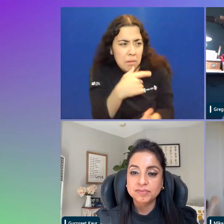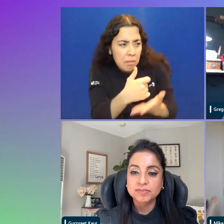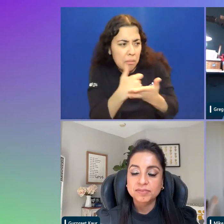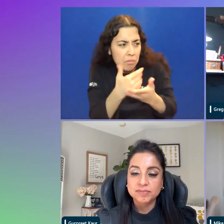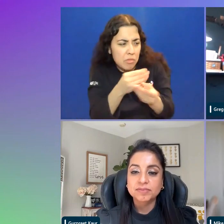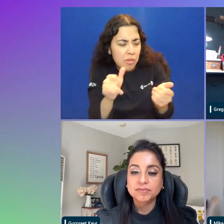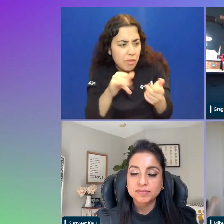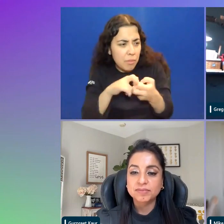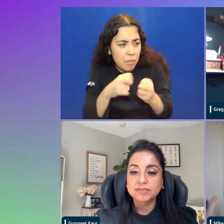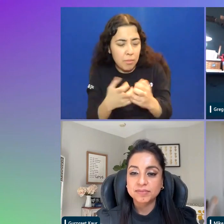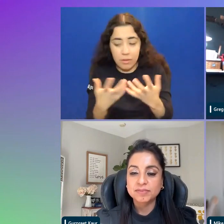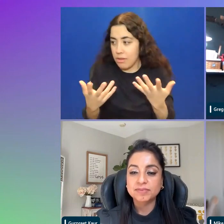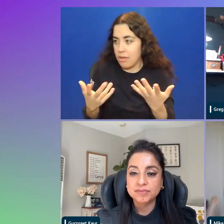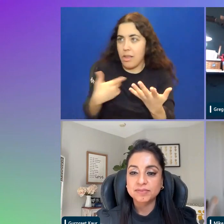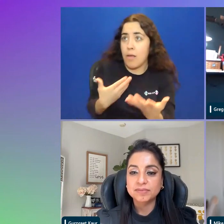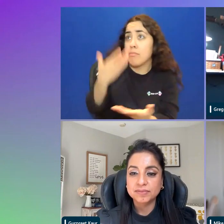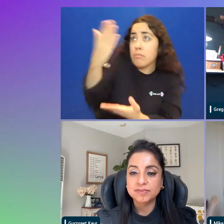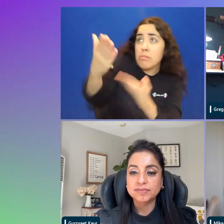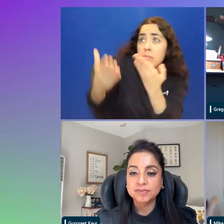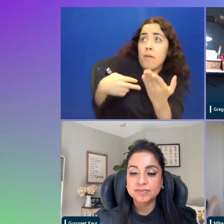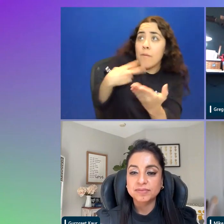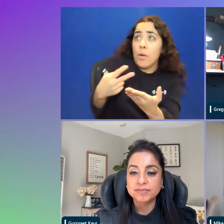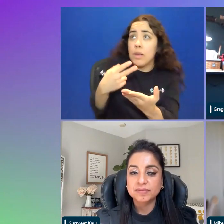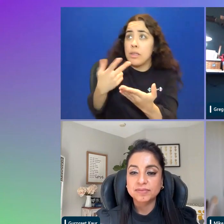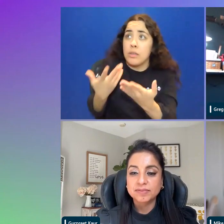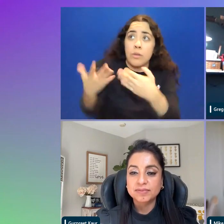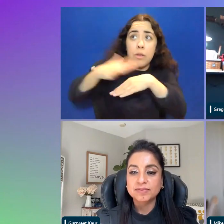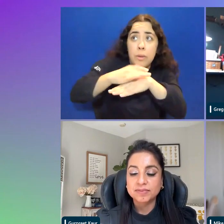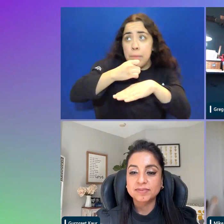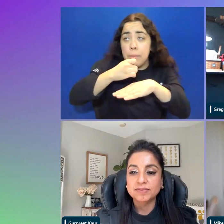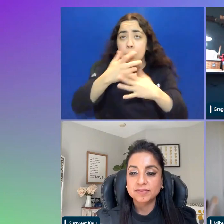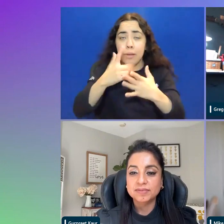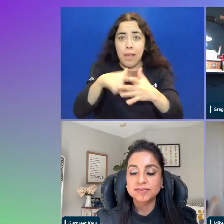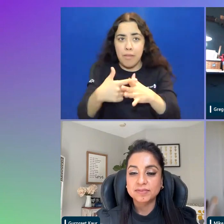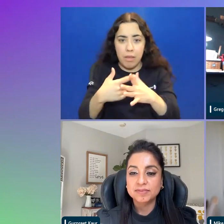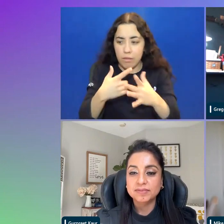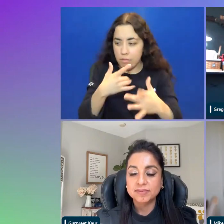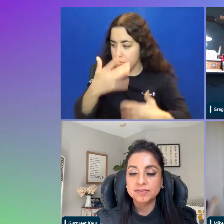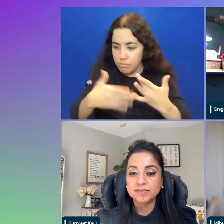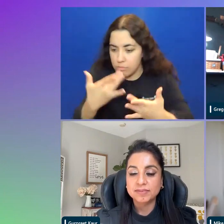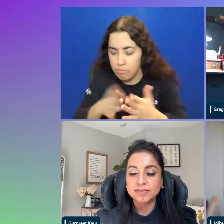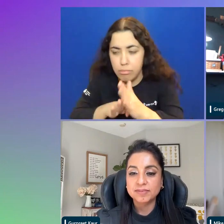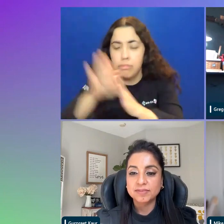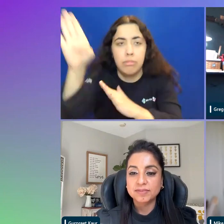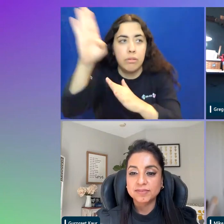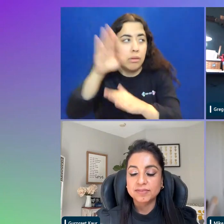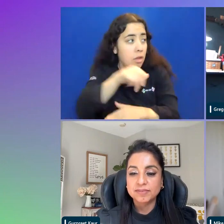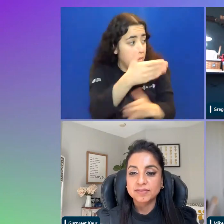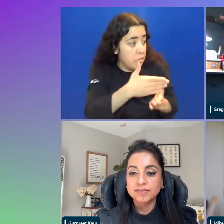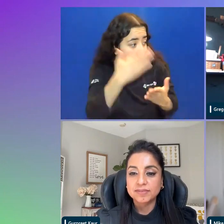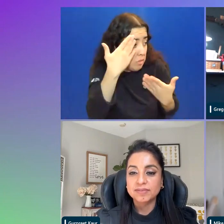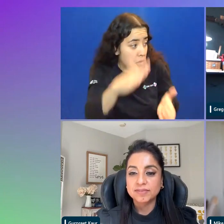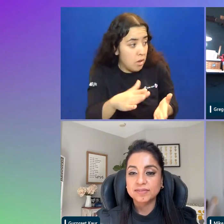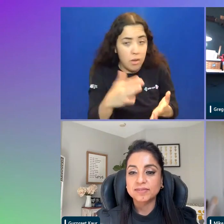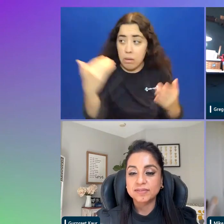problem? And all of a sudden I'm like, proposing voiceover and off we went and we'd have this product. And then pretty soon it's there's nobody else who knows this. Can you do other